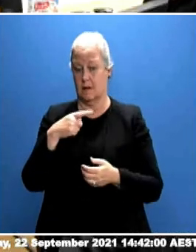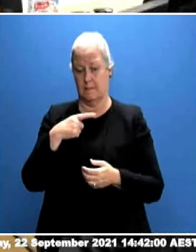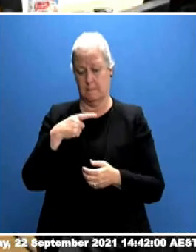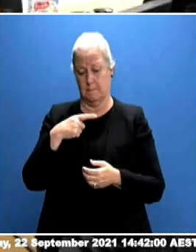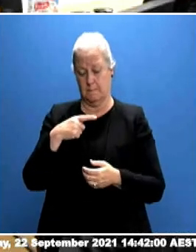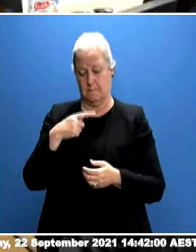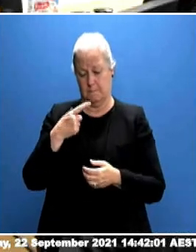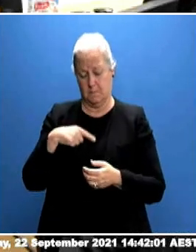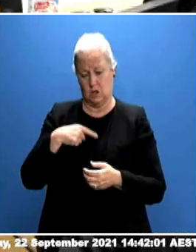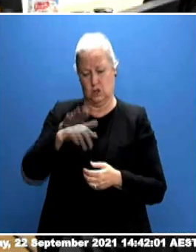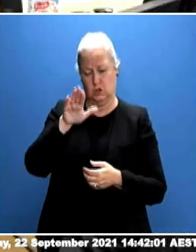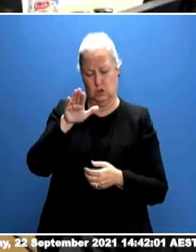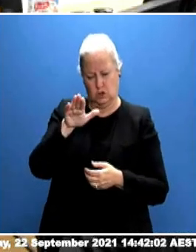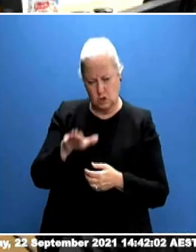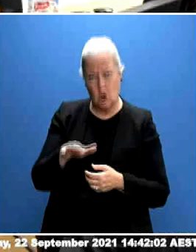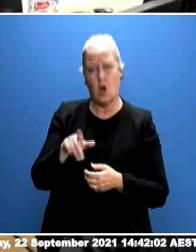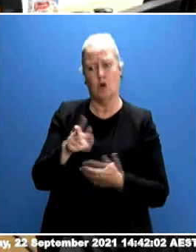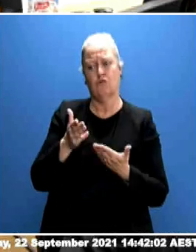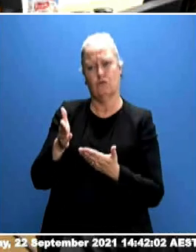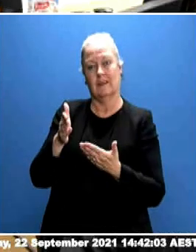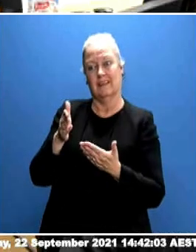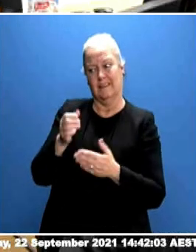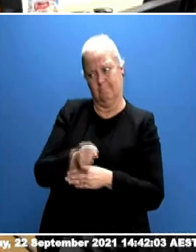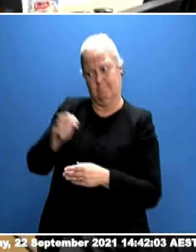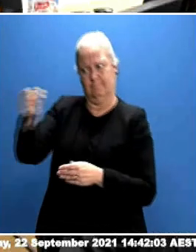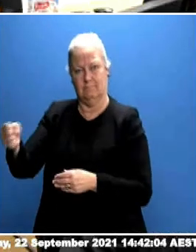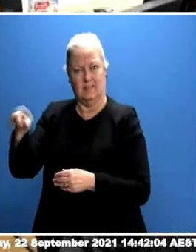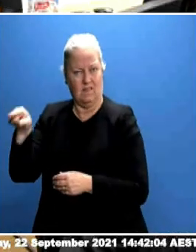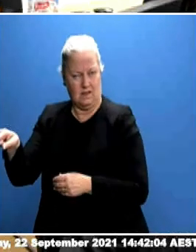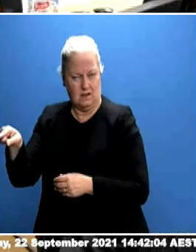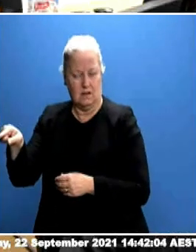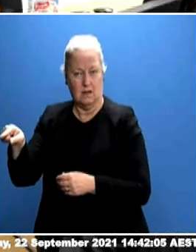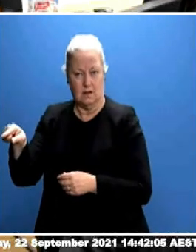that that child or young person should be flagged, the Department file